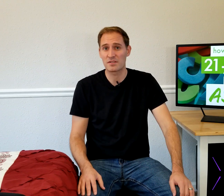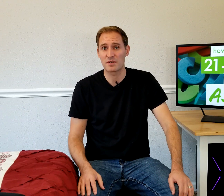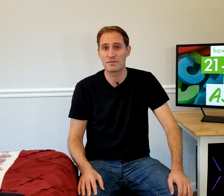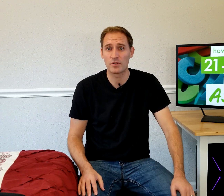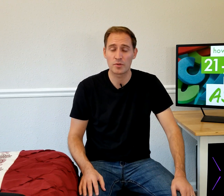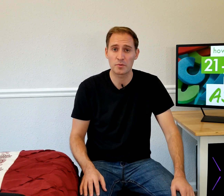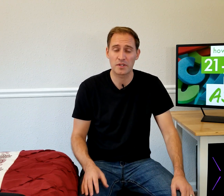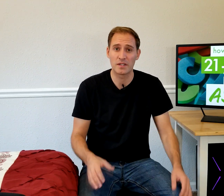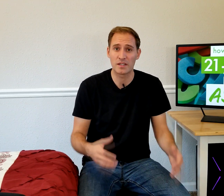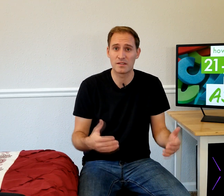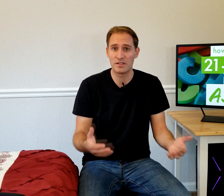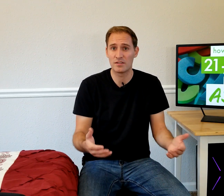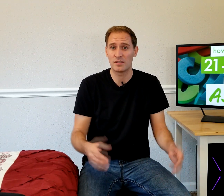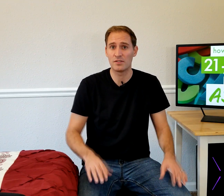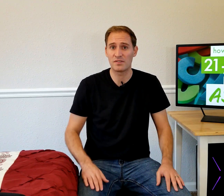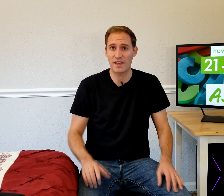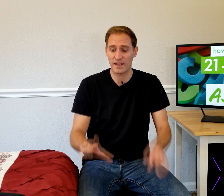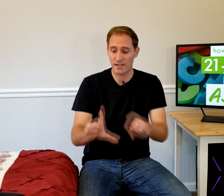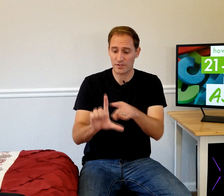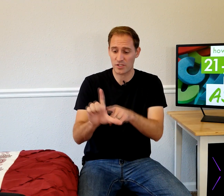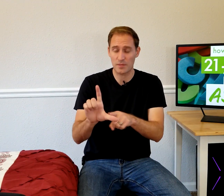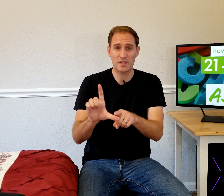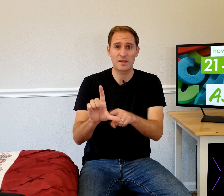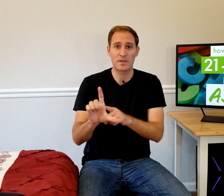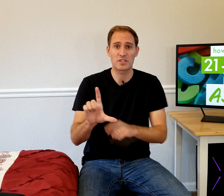straightforward, we're going to continue to use that L shape as I mentioned